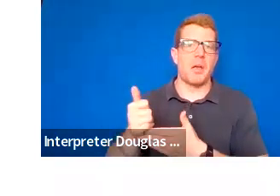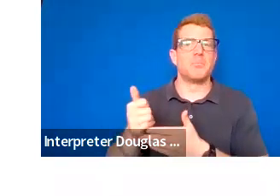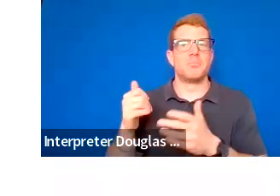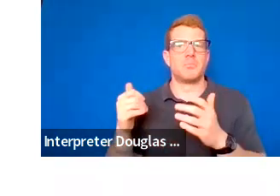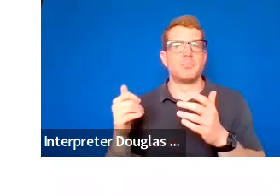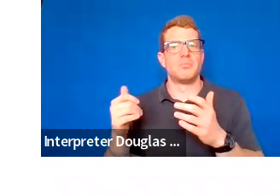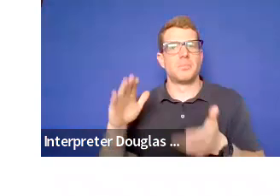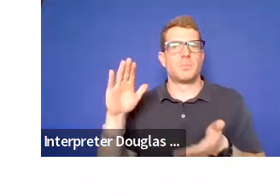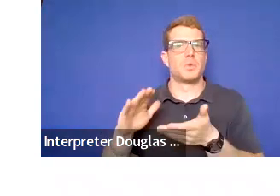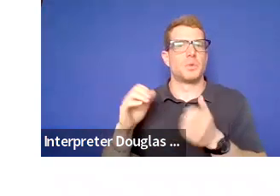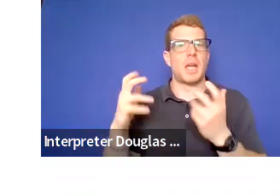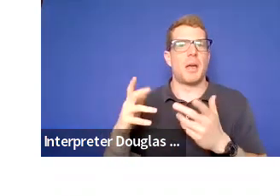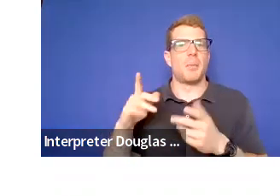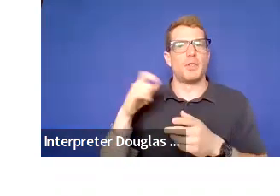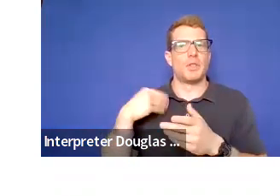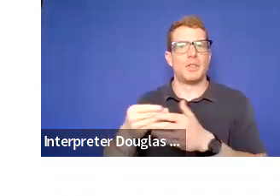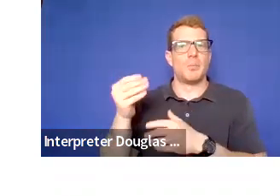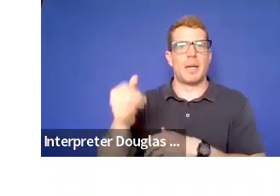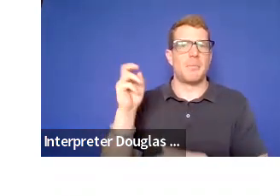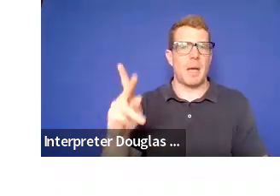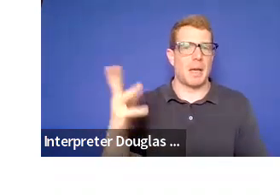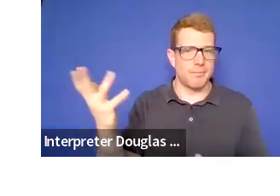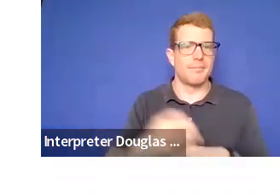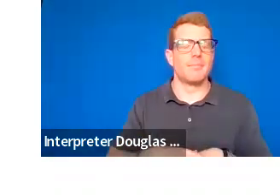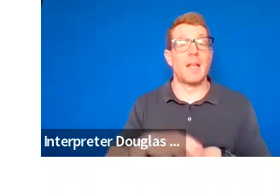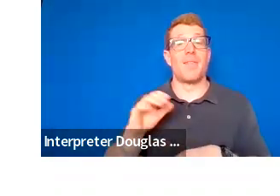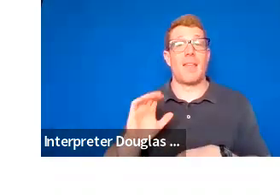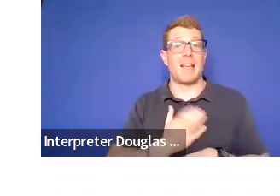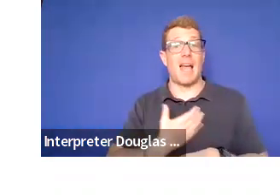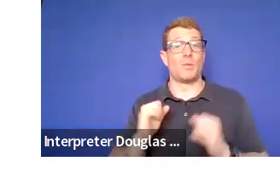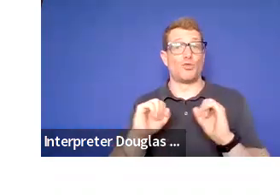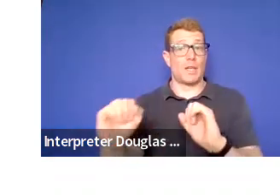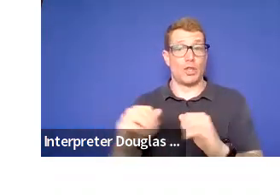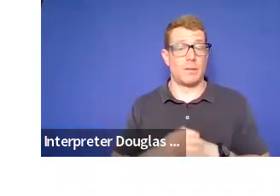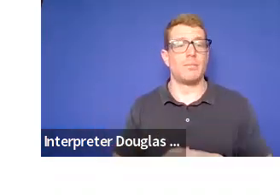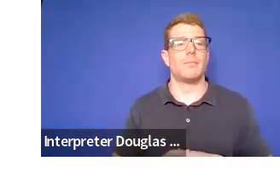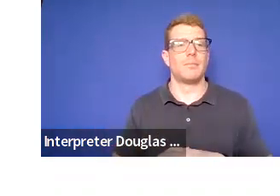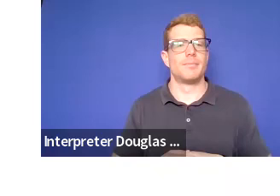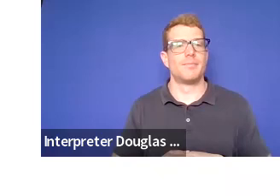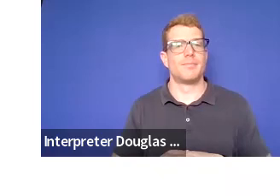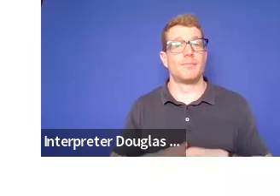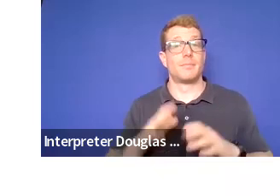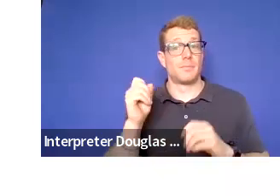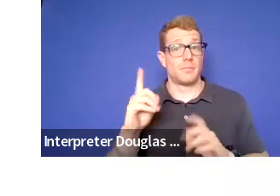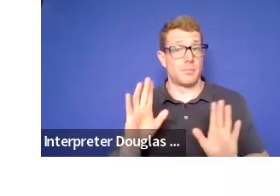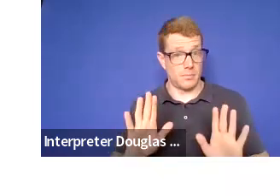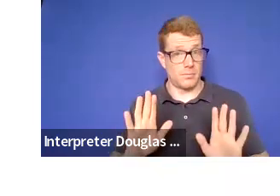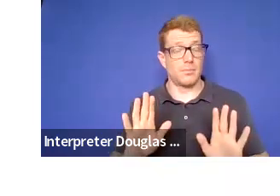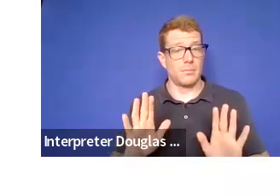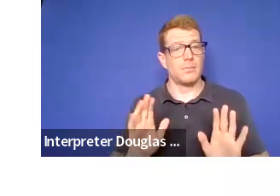So alright that's our strategy